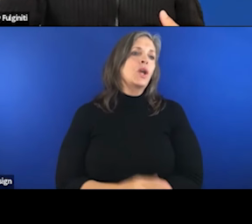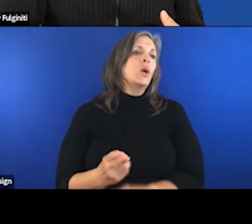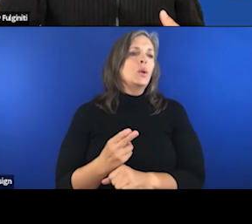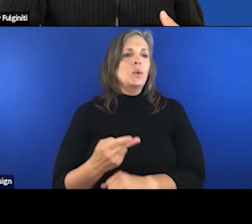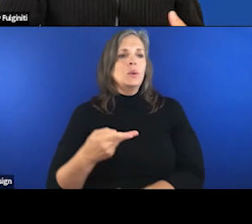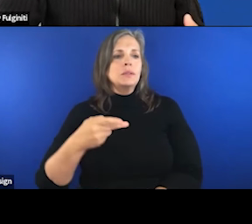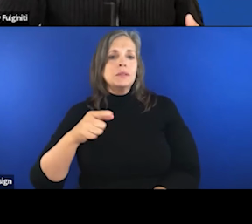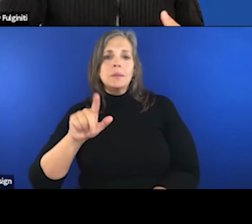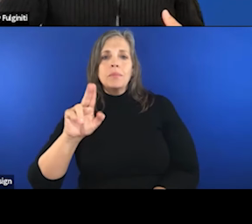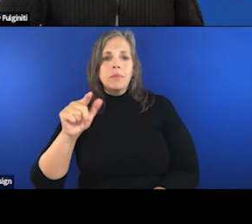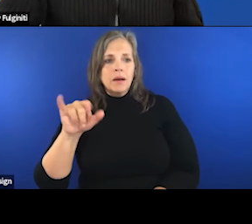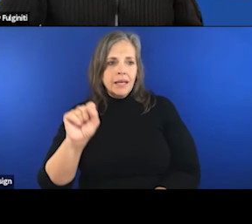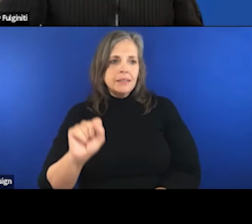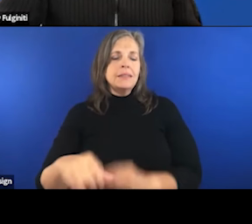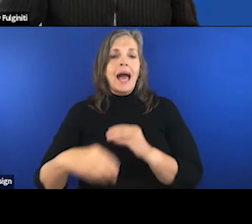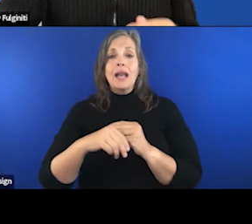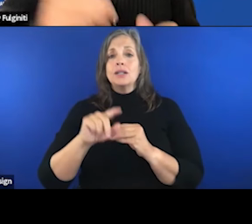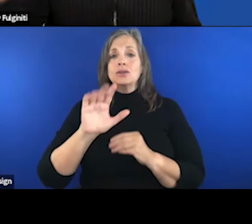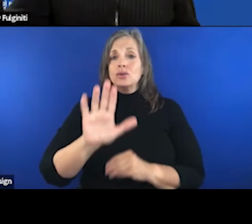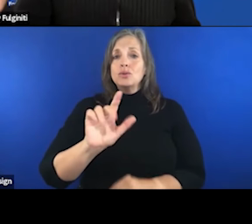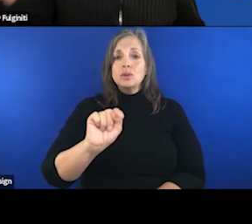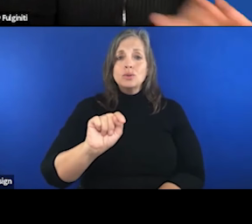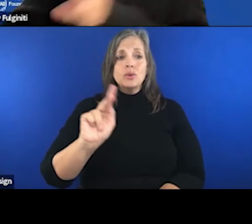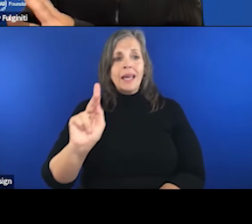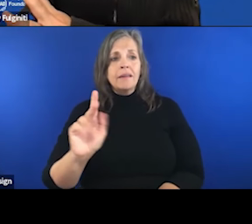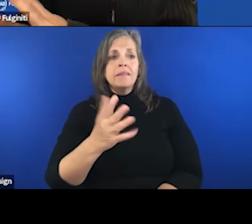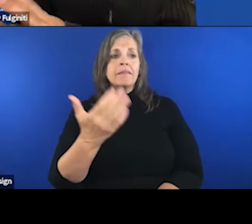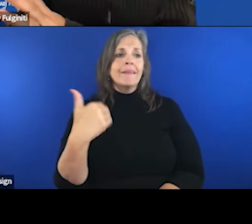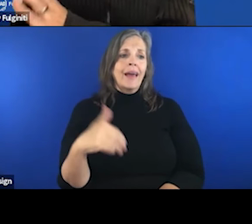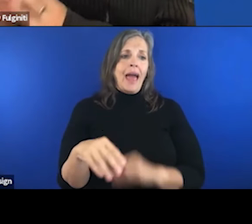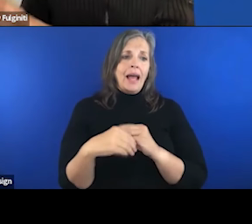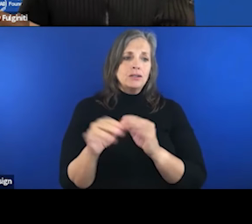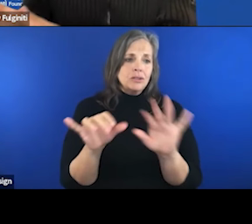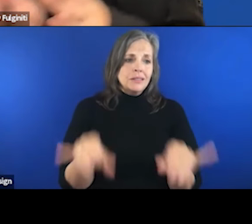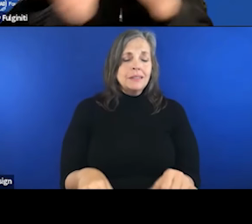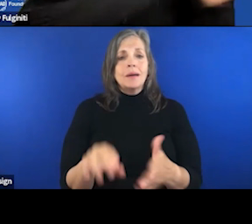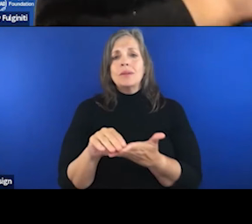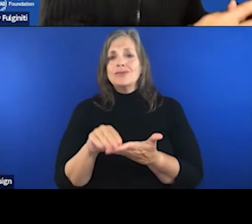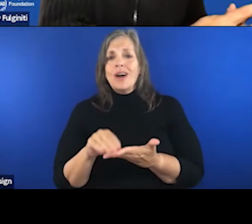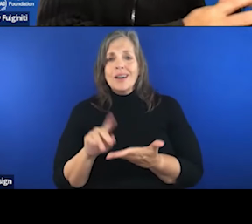systems document your research documenting the the problems we see has been great because as we get